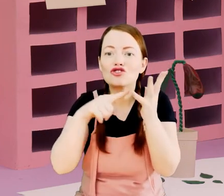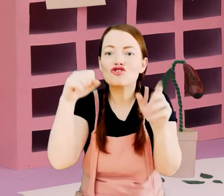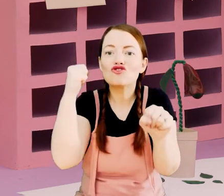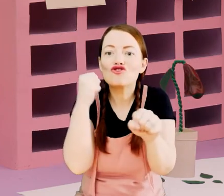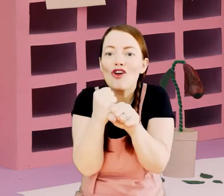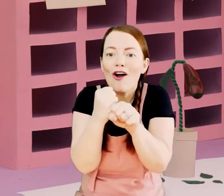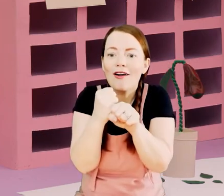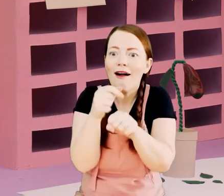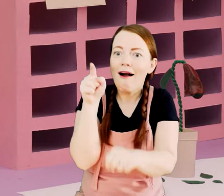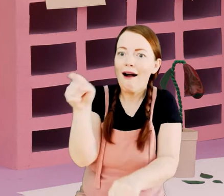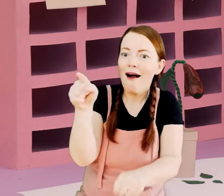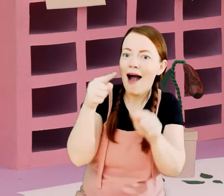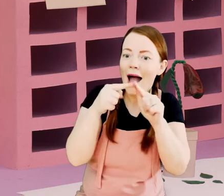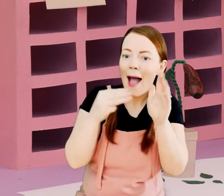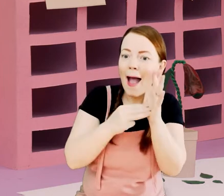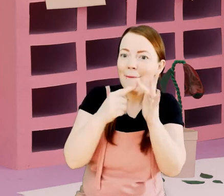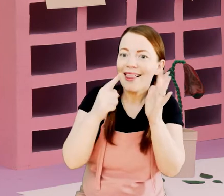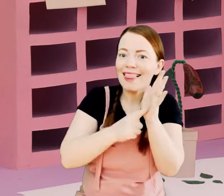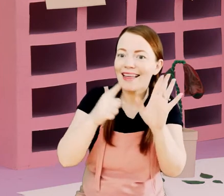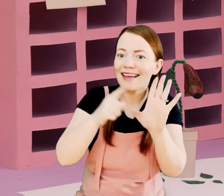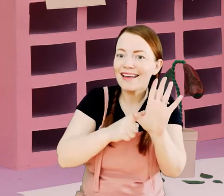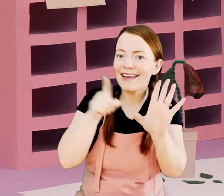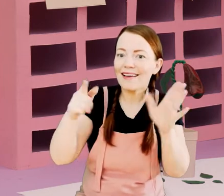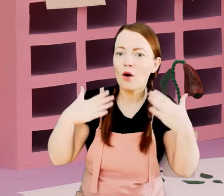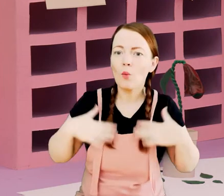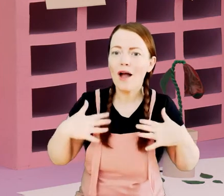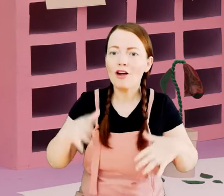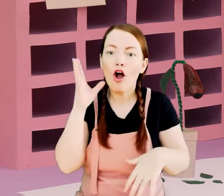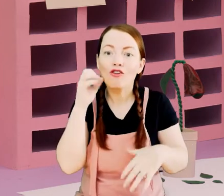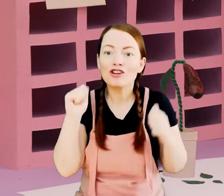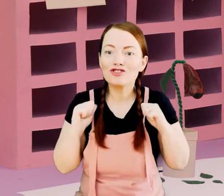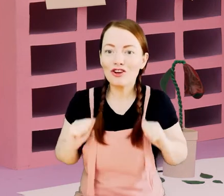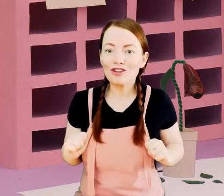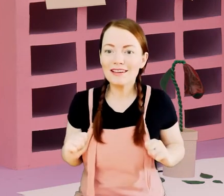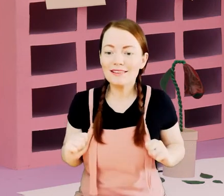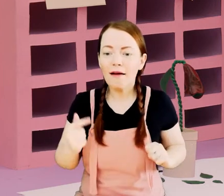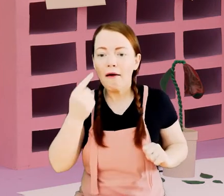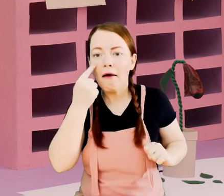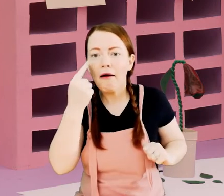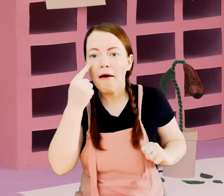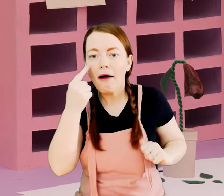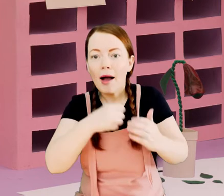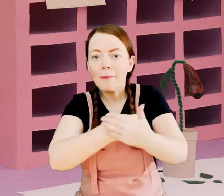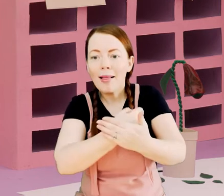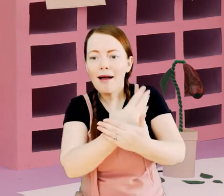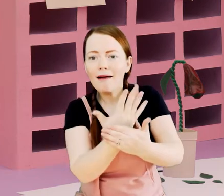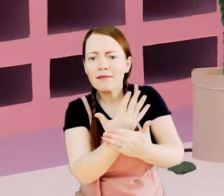Oh and there's Emily. Emily's wearing some funky orange dungarees and looking at a little plant,